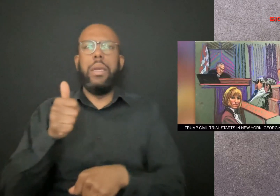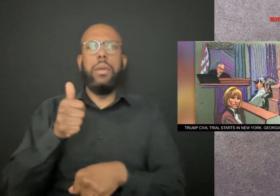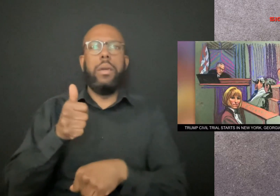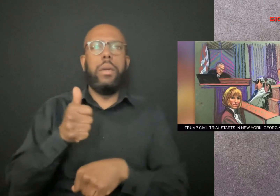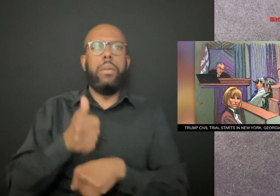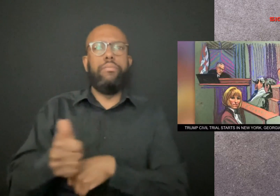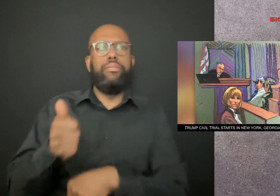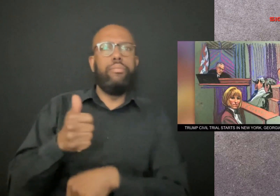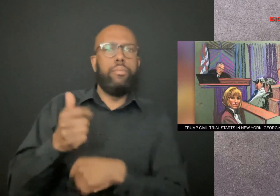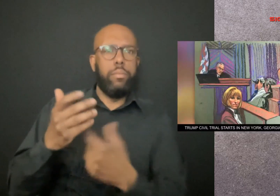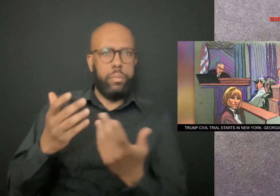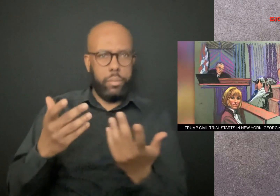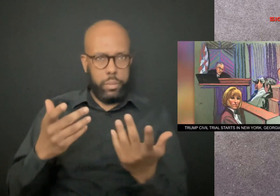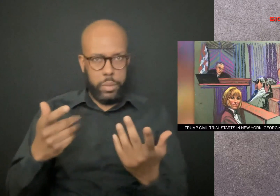Trump has denied the allegations